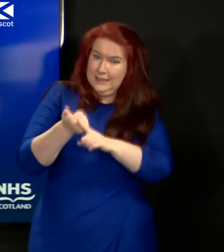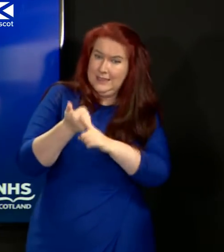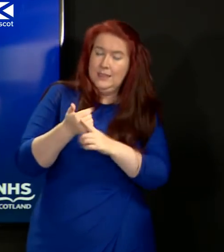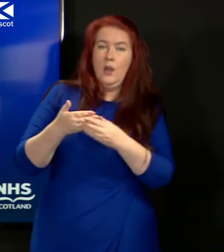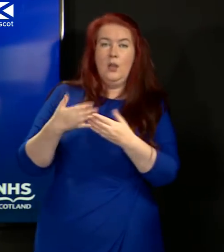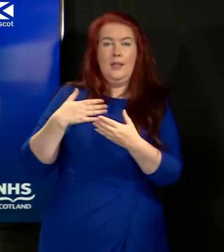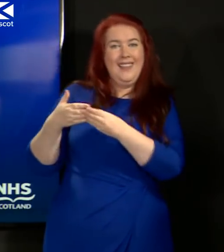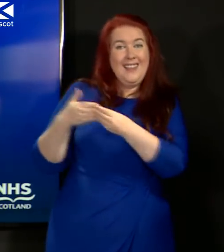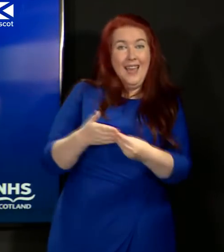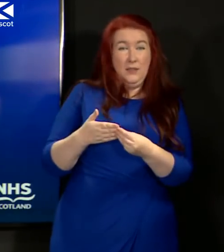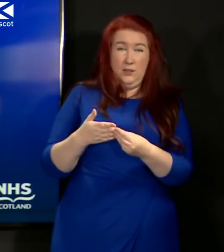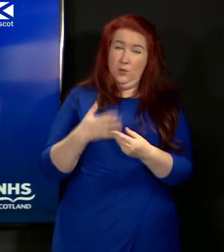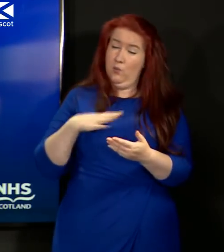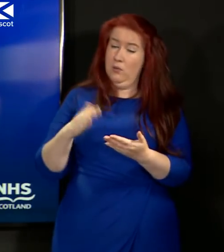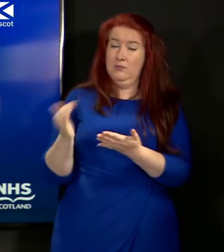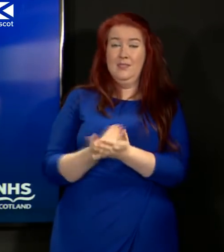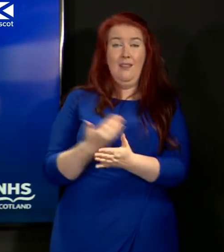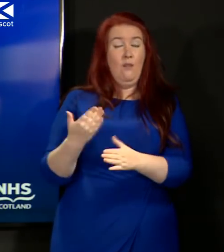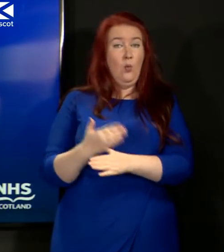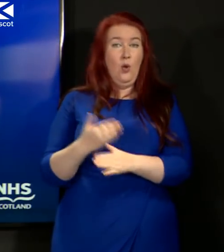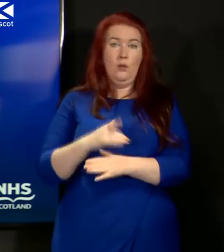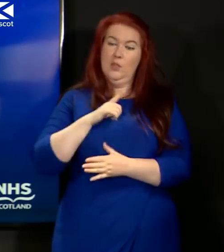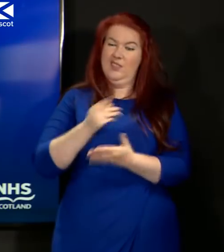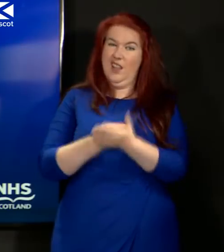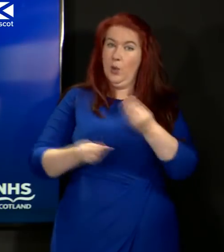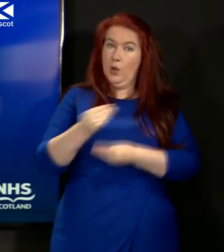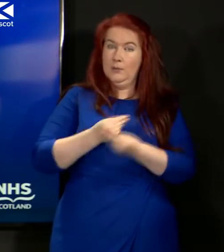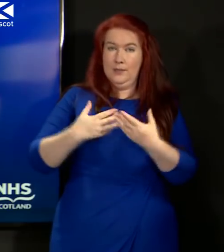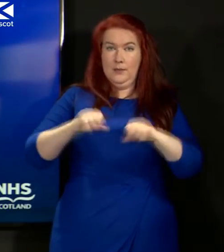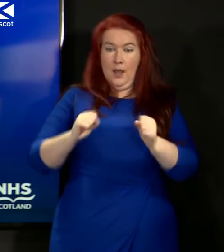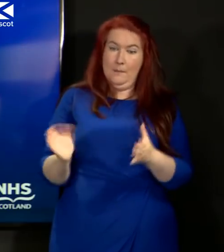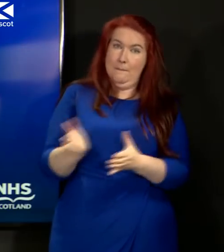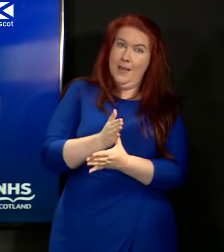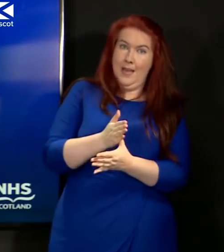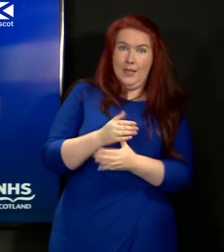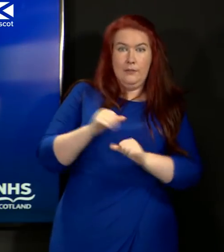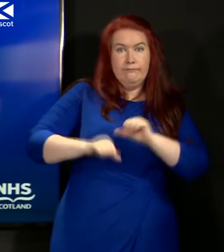as more parts of the economy restart. This week we will see us publish